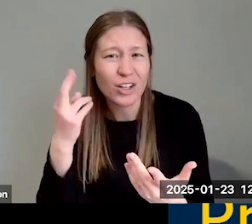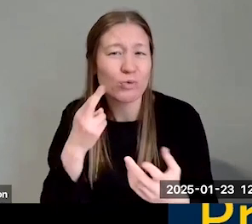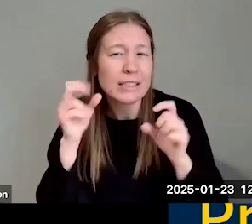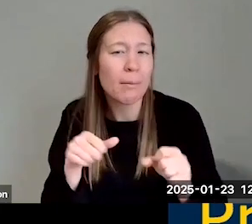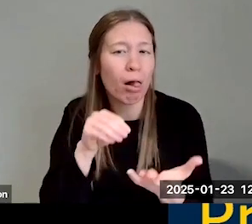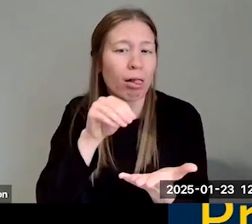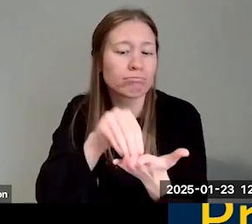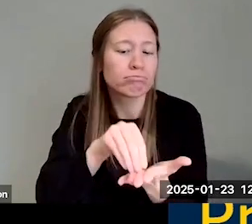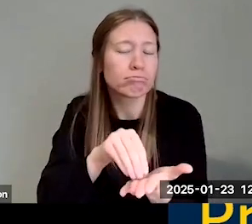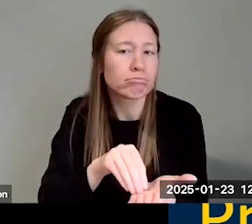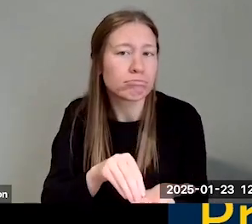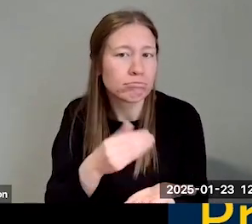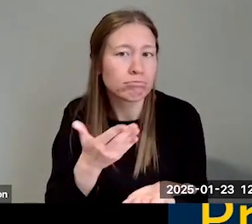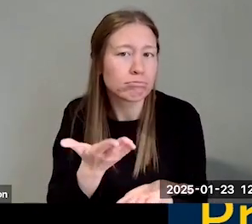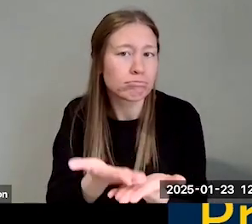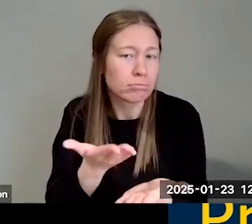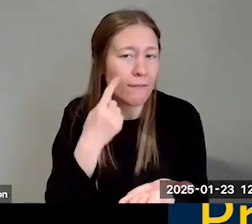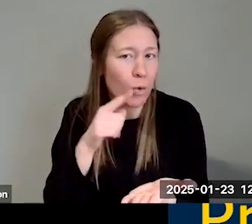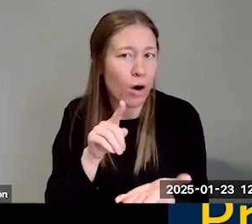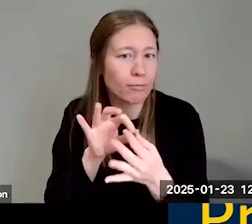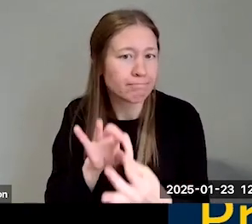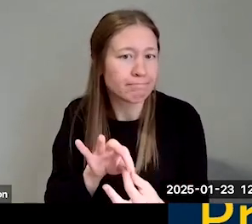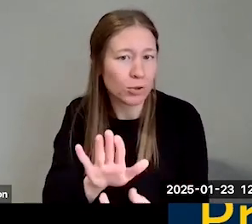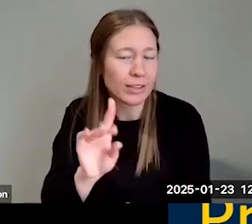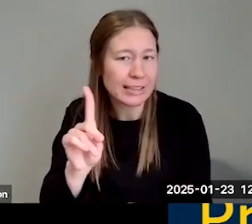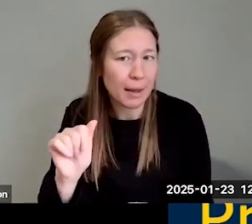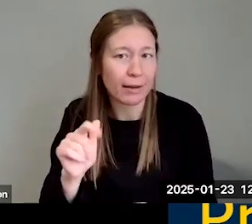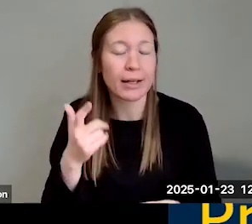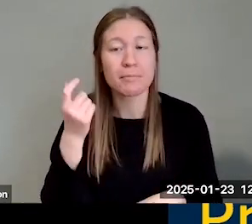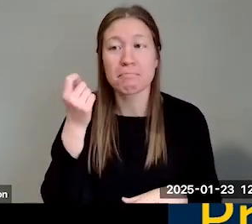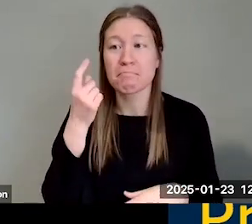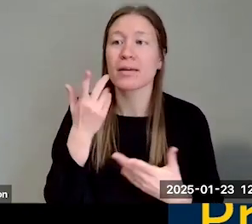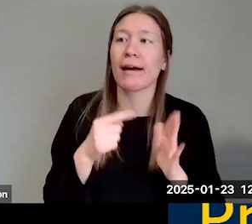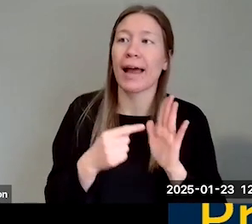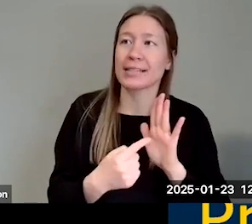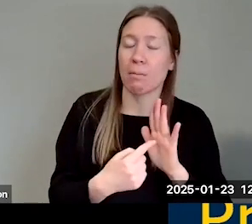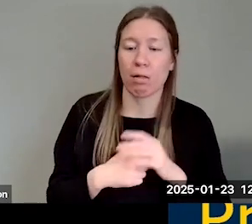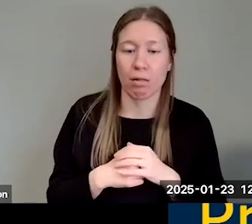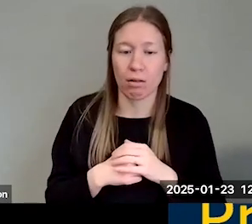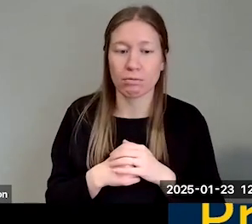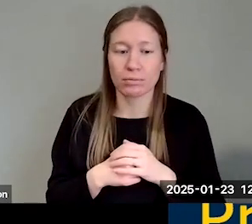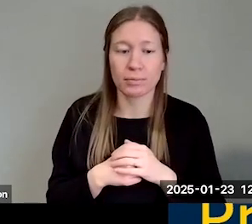For example, an individual who may request an accommodation